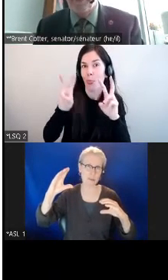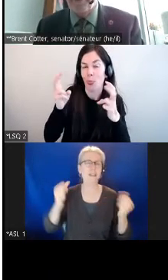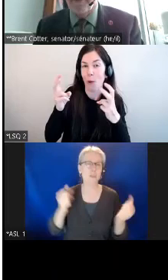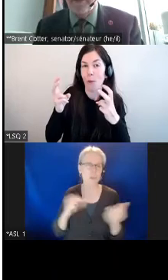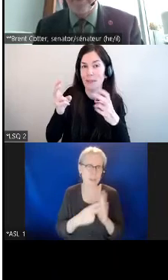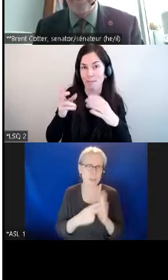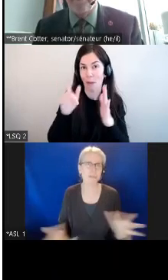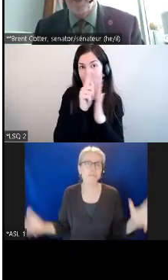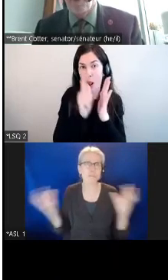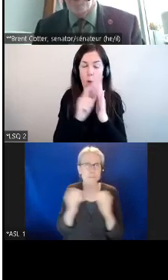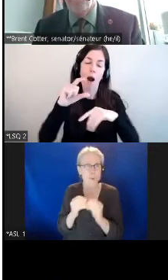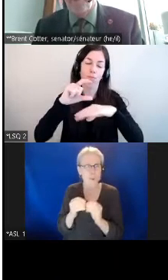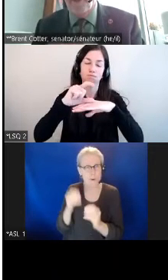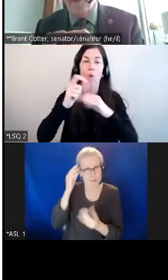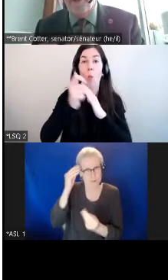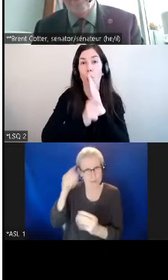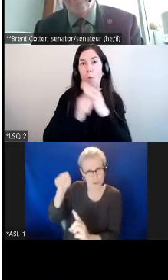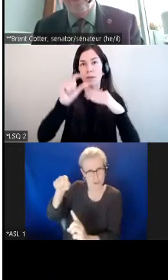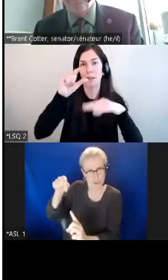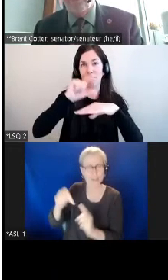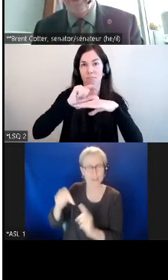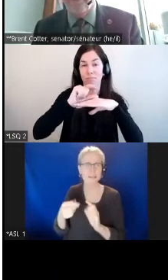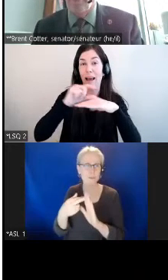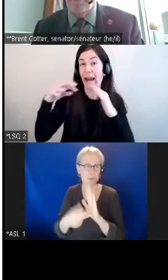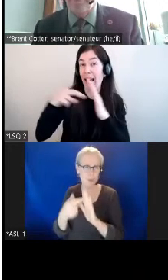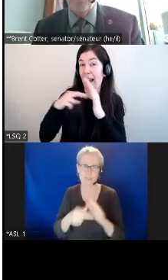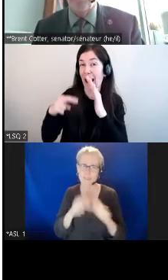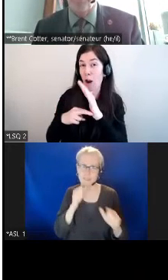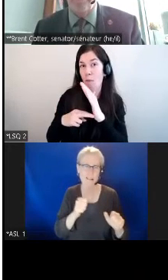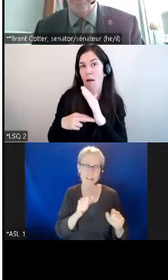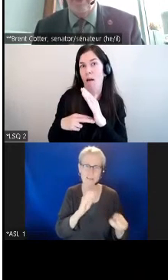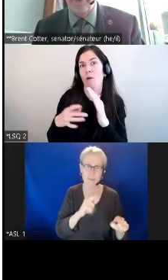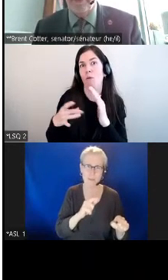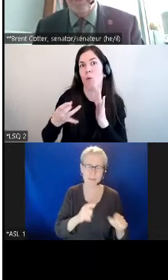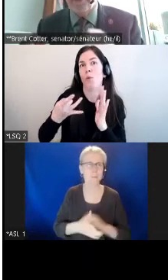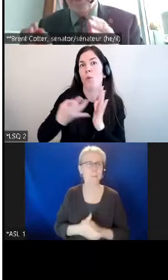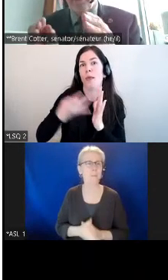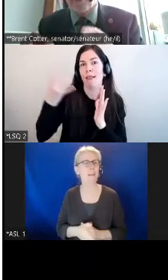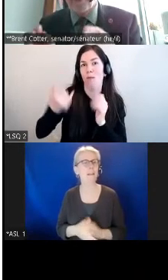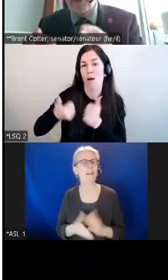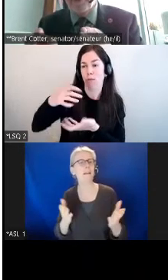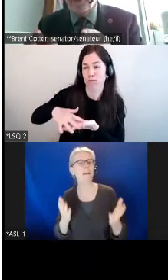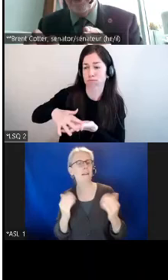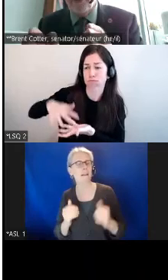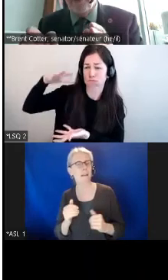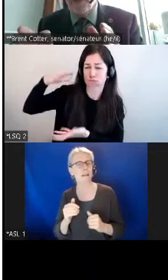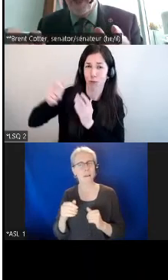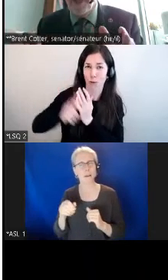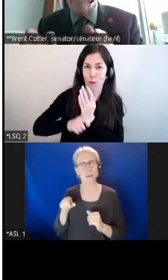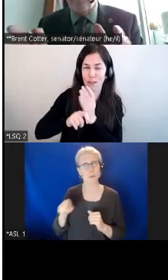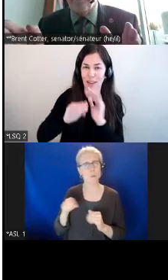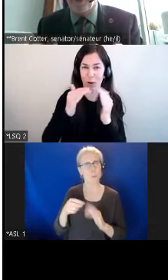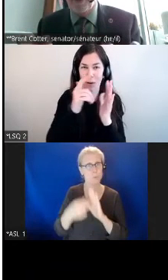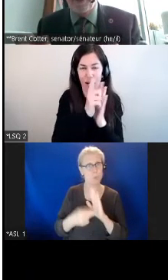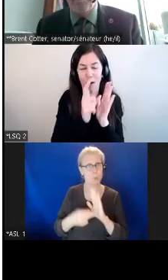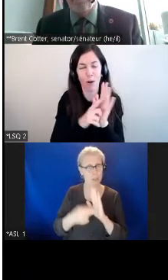WHERE THE MEAT IS. ANOTHER FEATURE OF THIS. WHY THIS IS SO IMPORTANT, THE REGULATIONS HAVE TO STAY